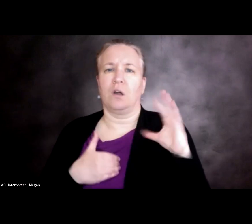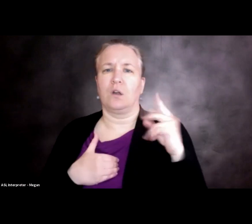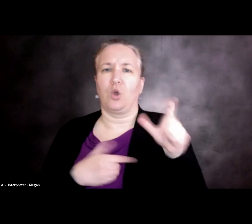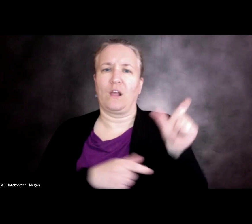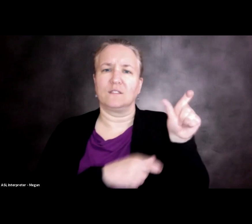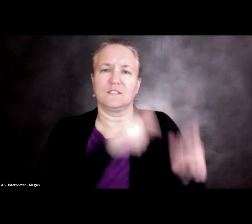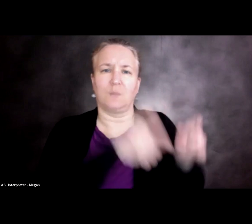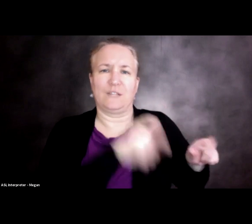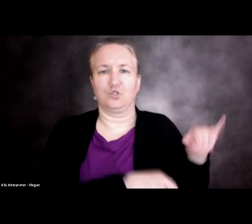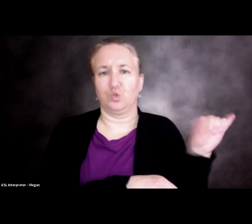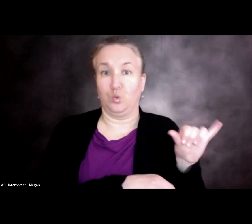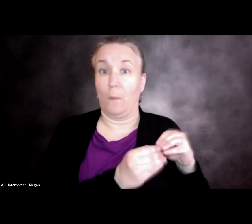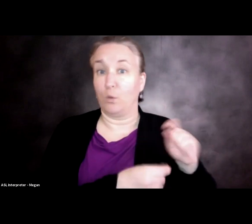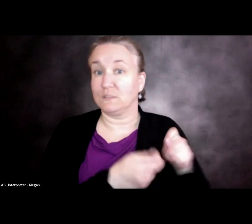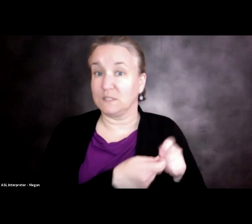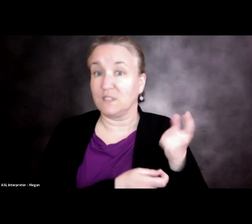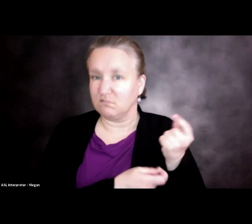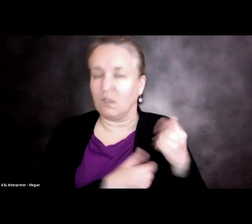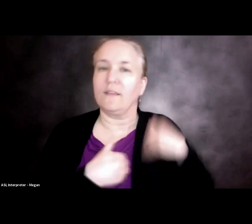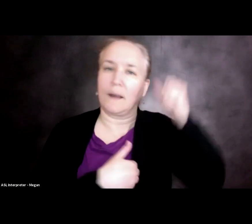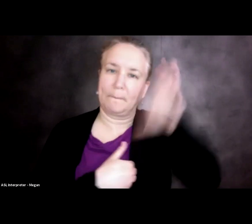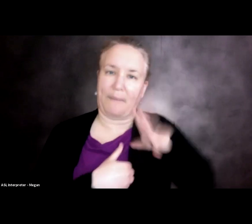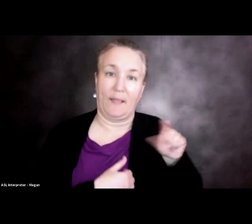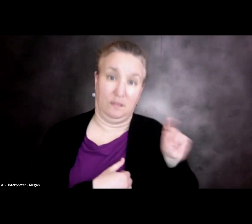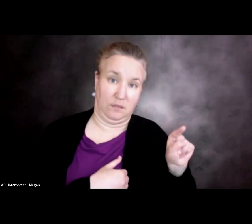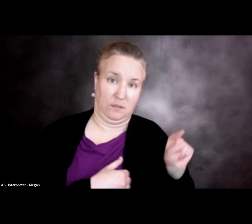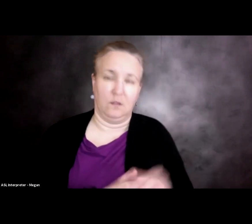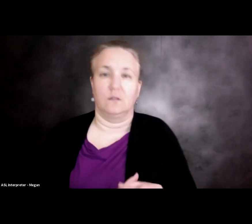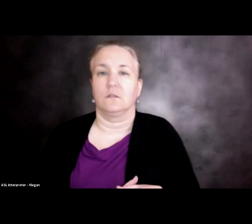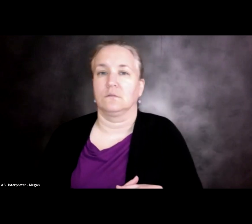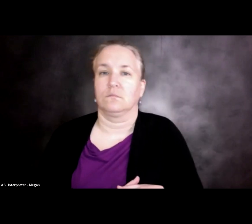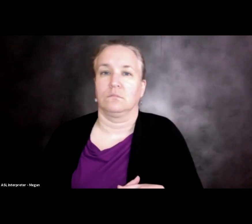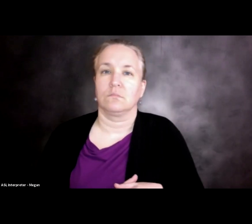more specifically, young men as a strategic group